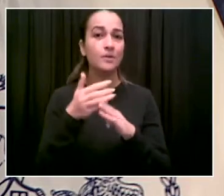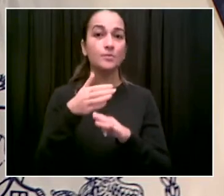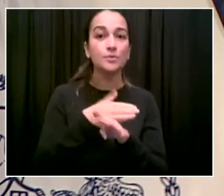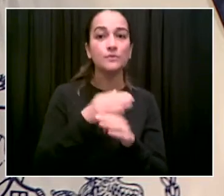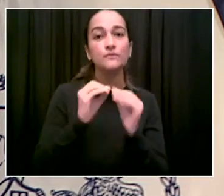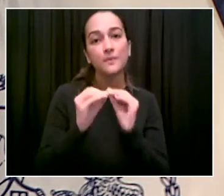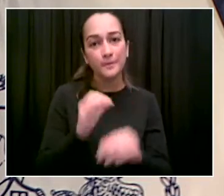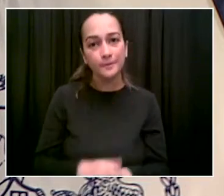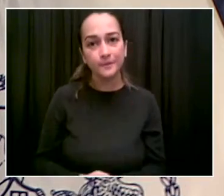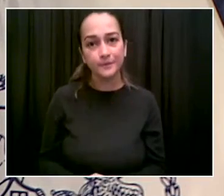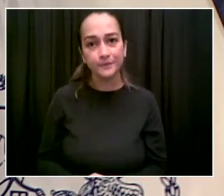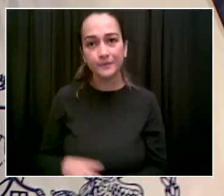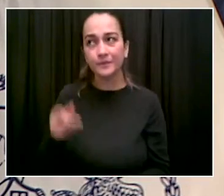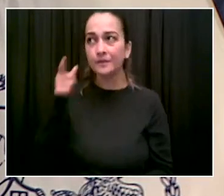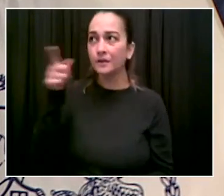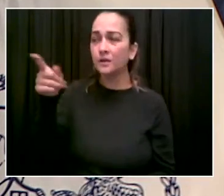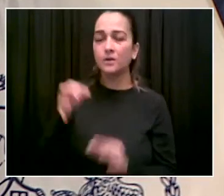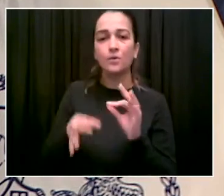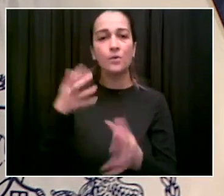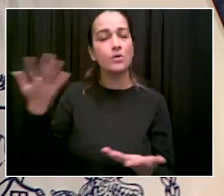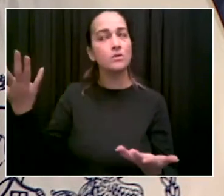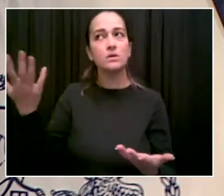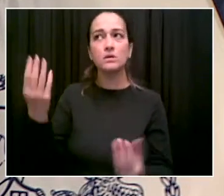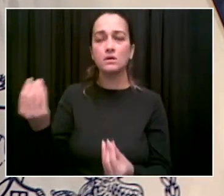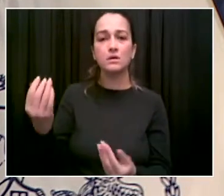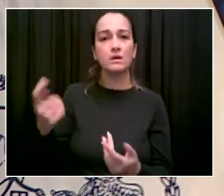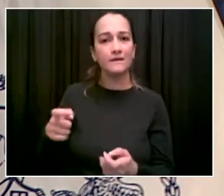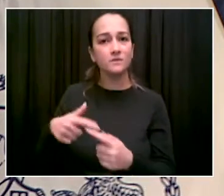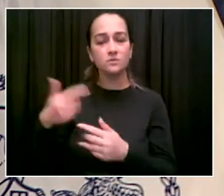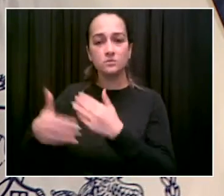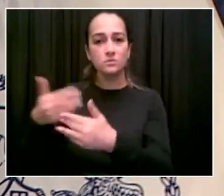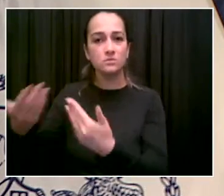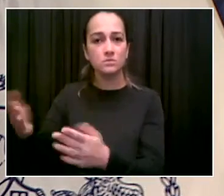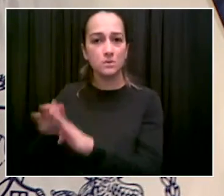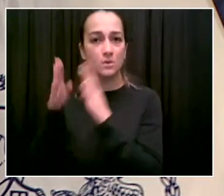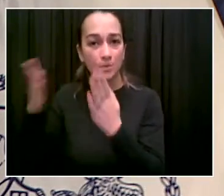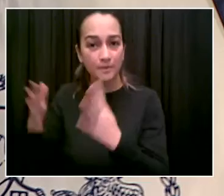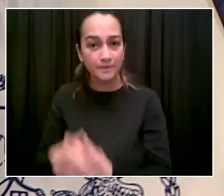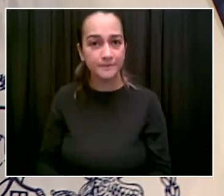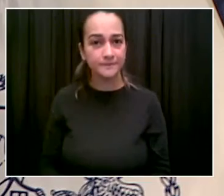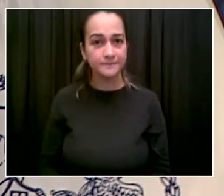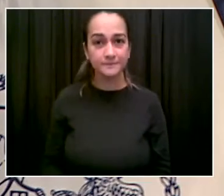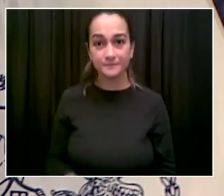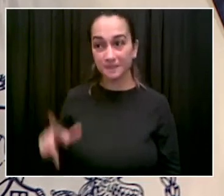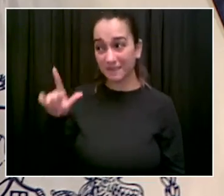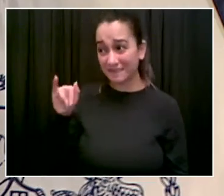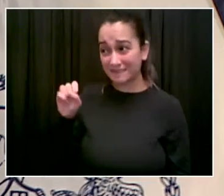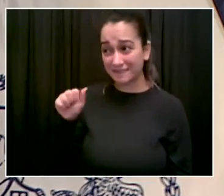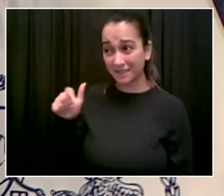TO FULLY FUNCTION TO GET RIKERS TO FULLY FUNCTION. THEY ARE TO WORK TOGETHER AND THAT'S WHAT WE